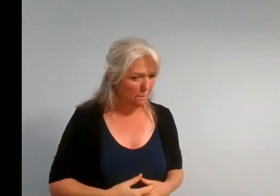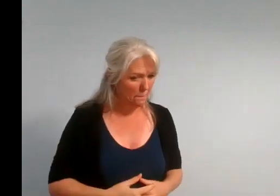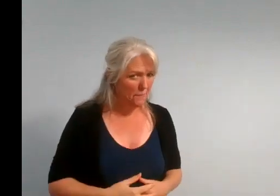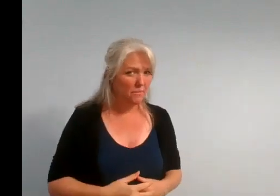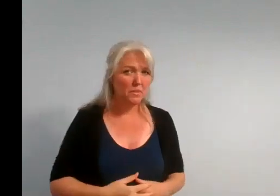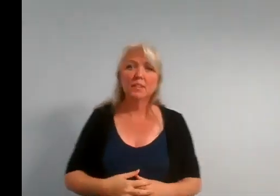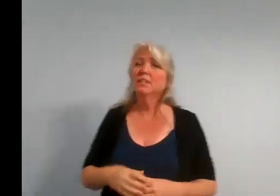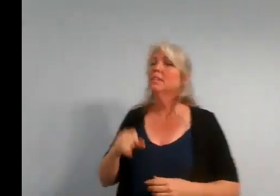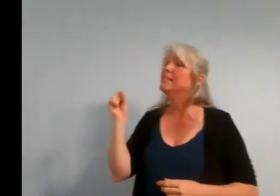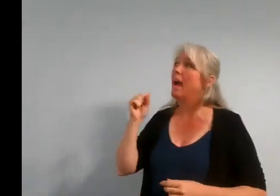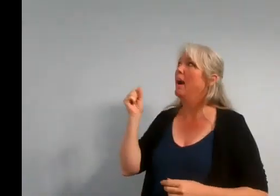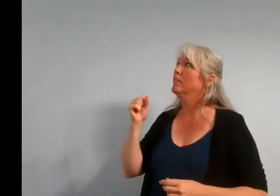“Yeah,” I said.